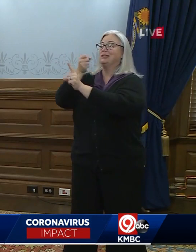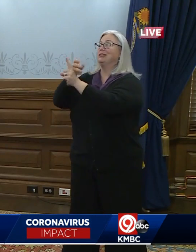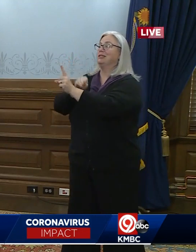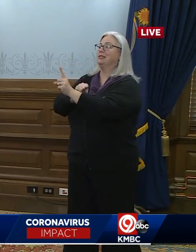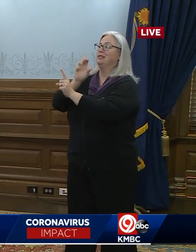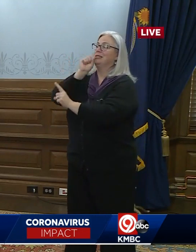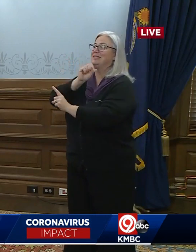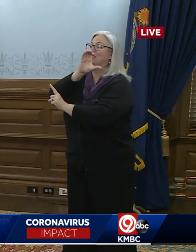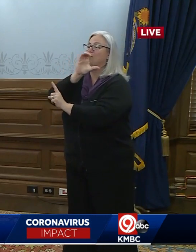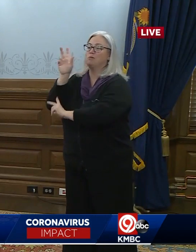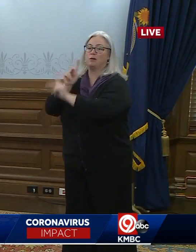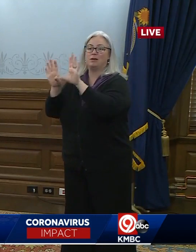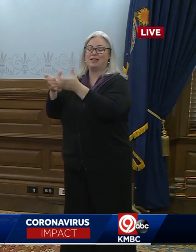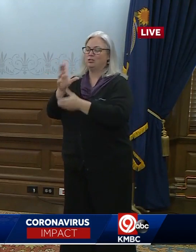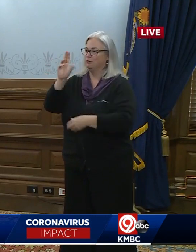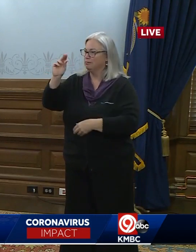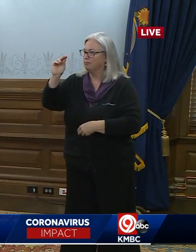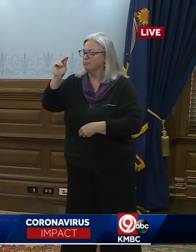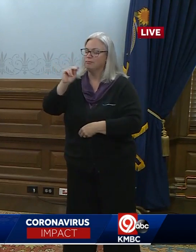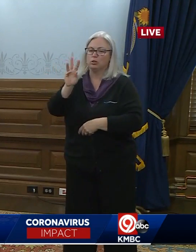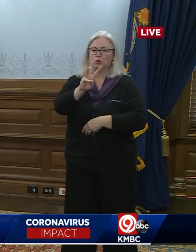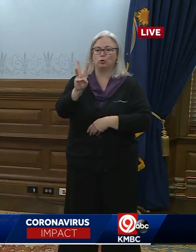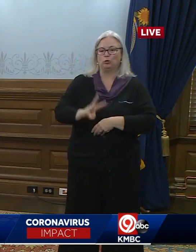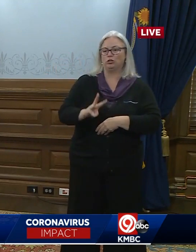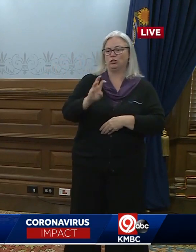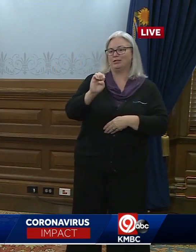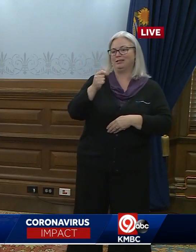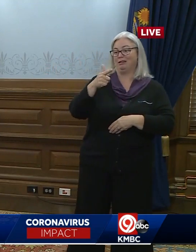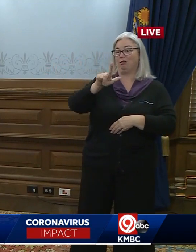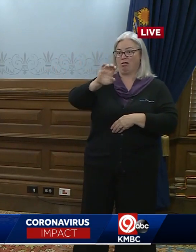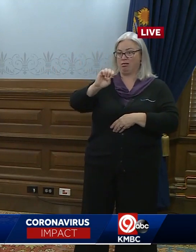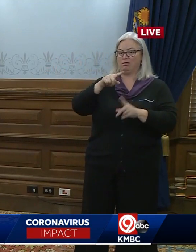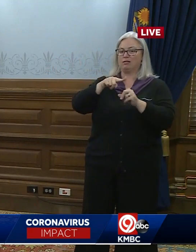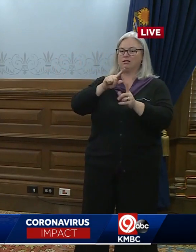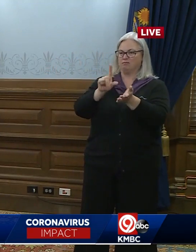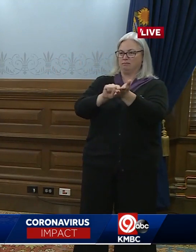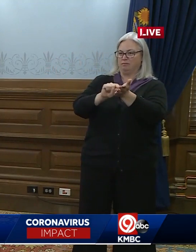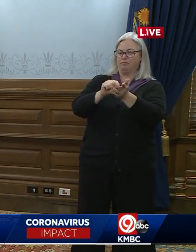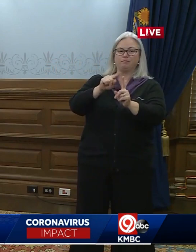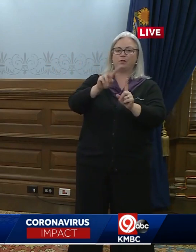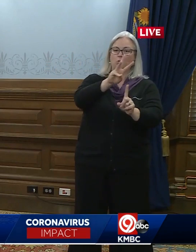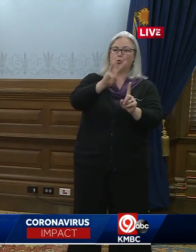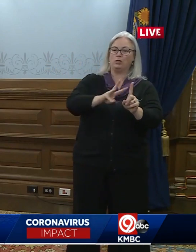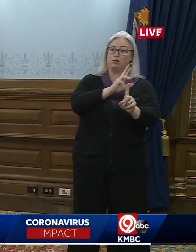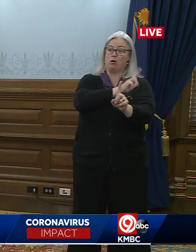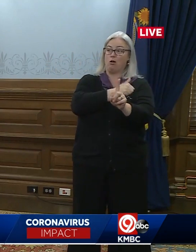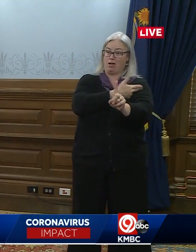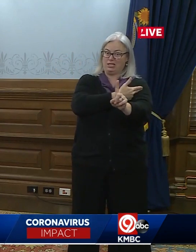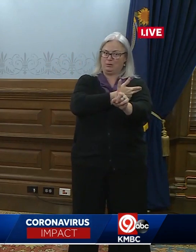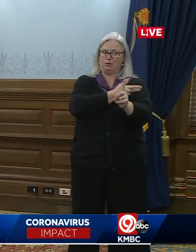AND AS WE’RE LEARNING THIS VIRUS, IT DOESN’T AFFECT JUST OUR OLDER POPULATION.